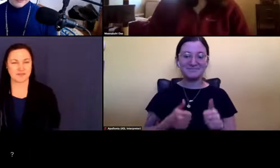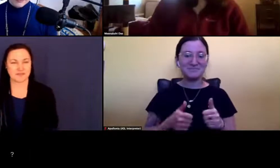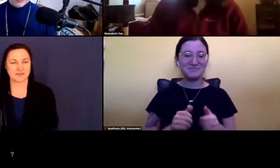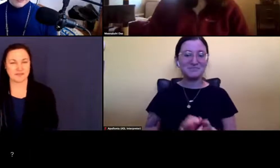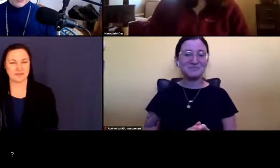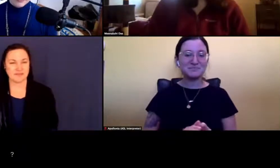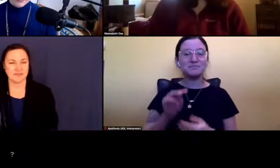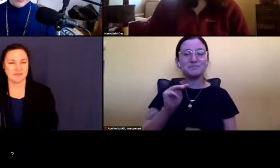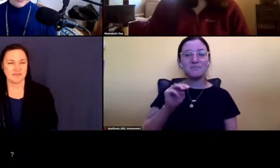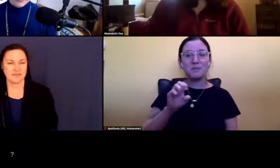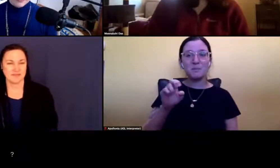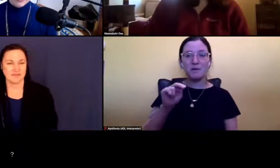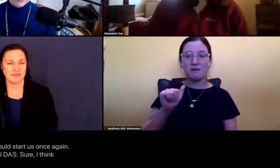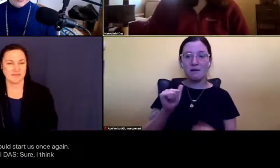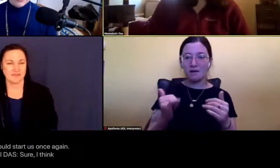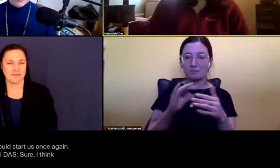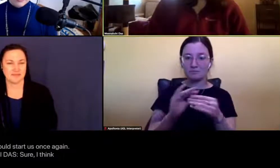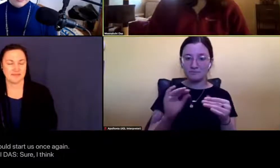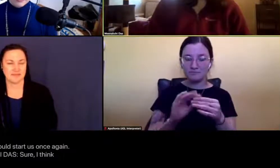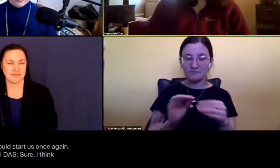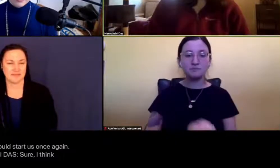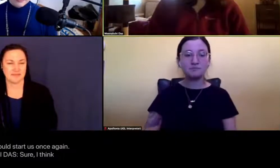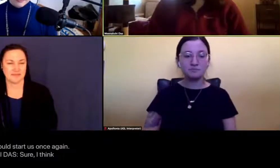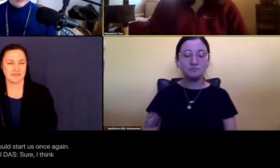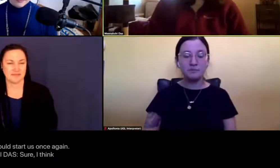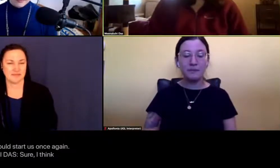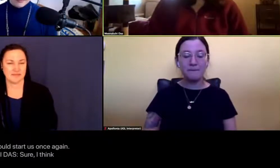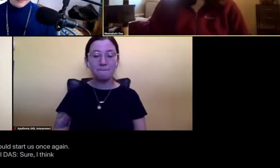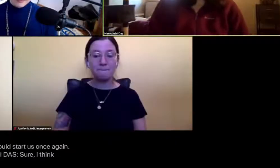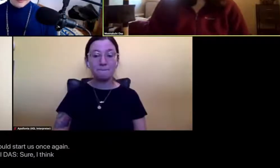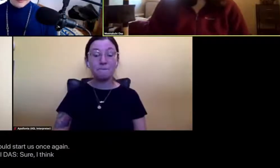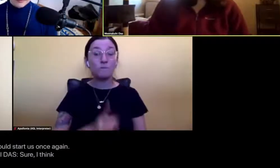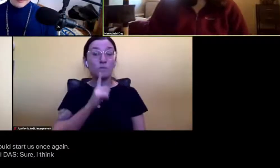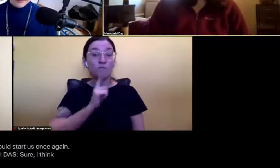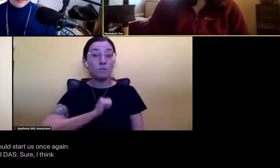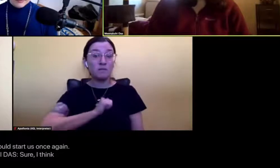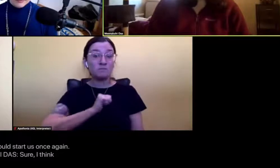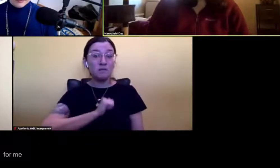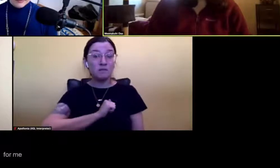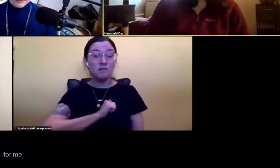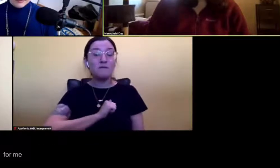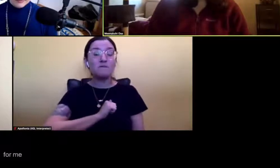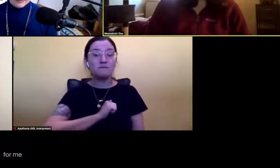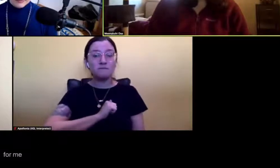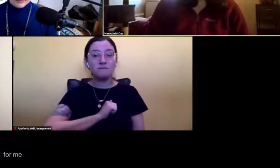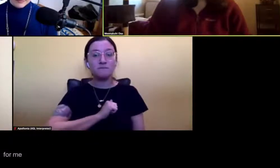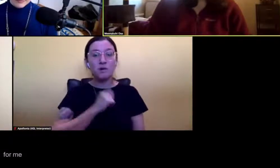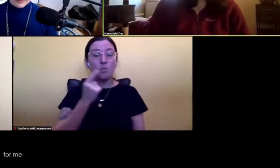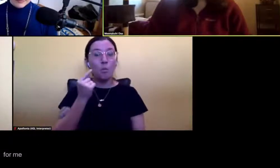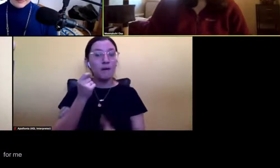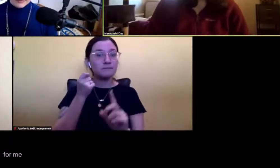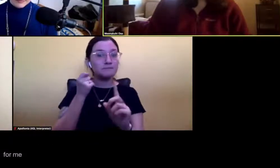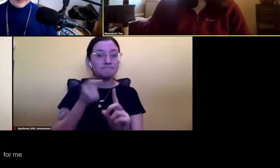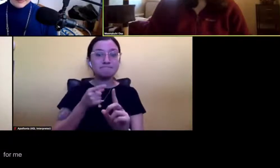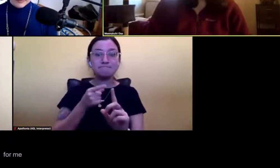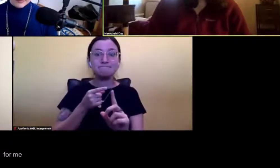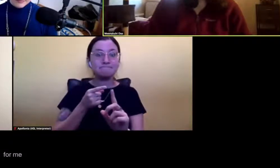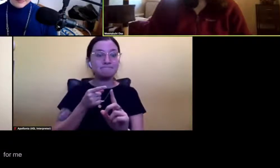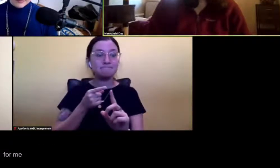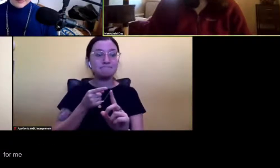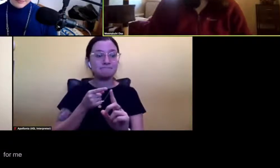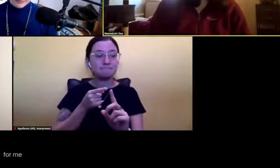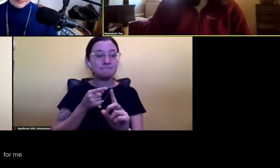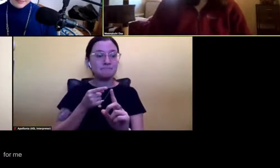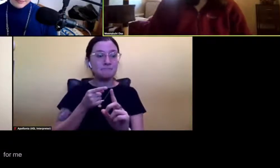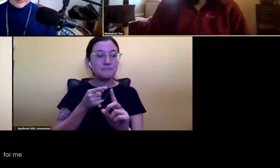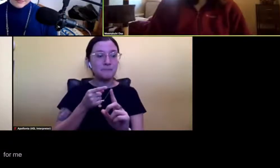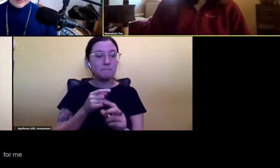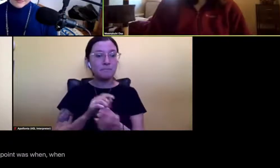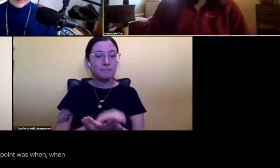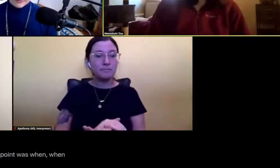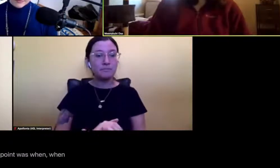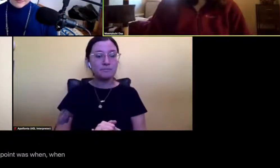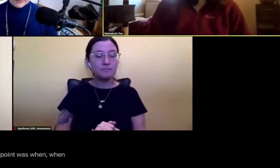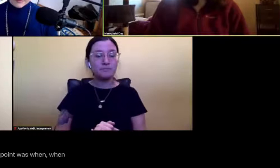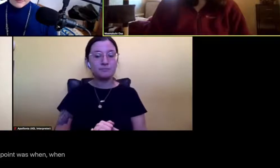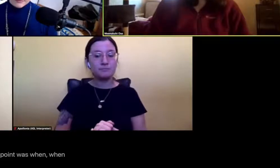for me the changing point was when, when